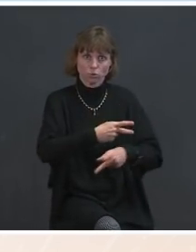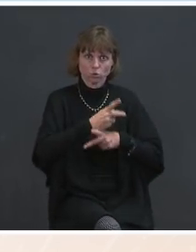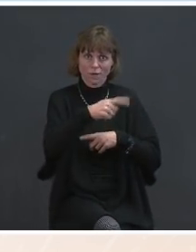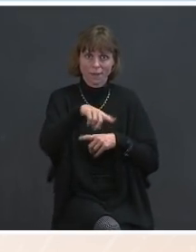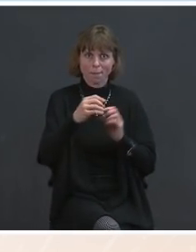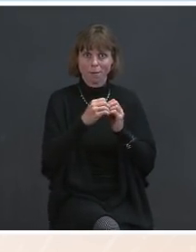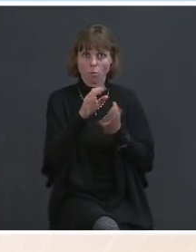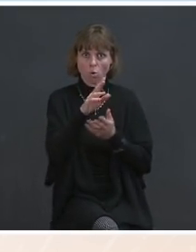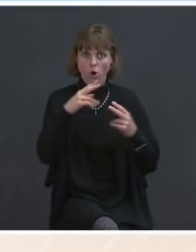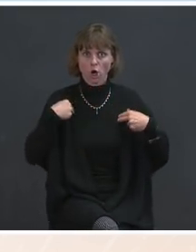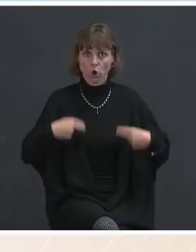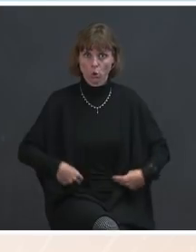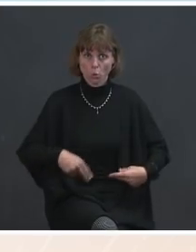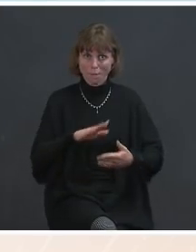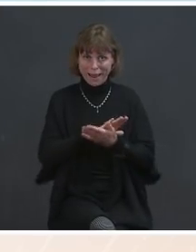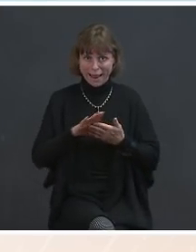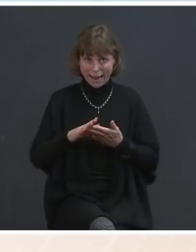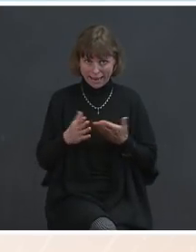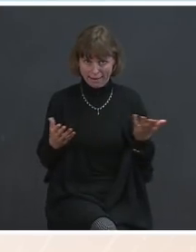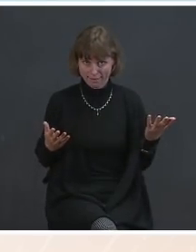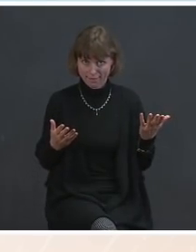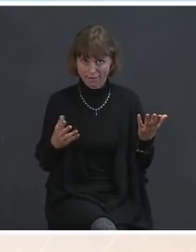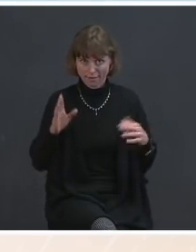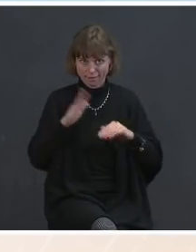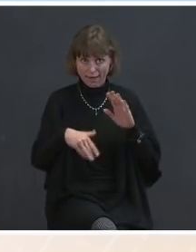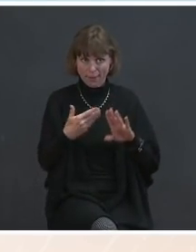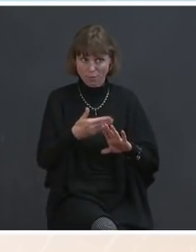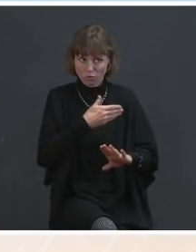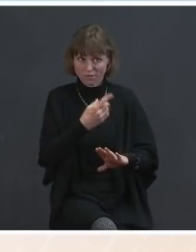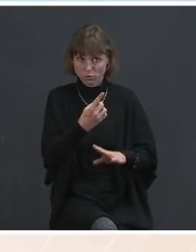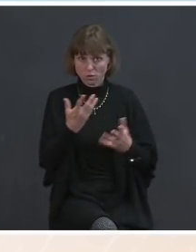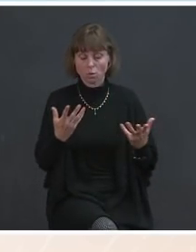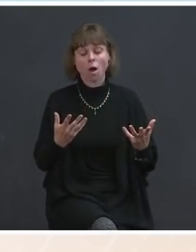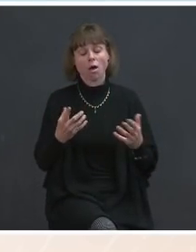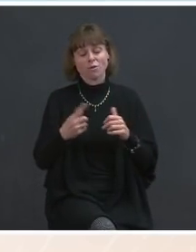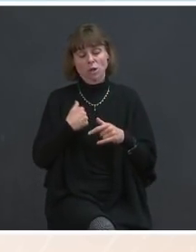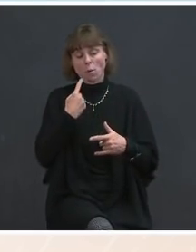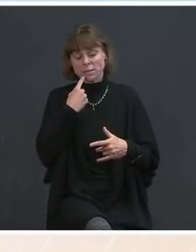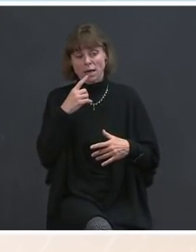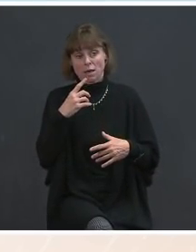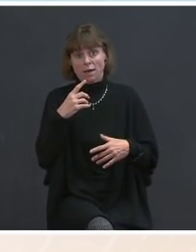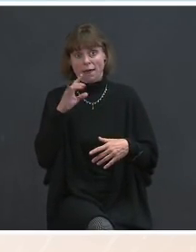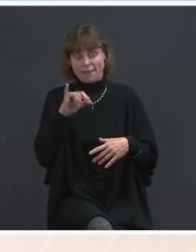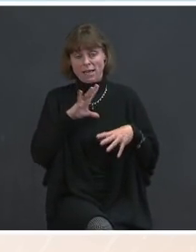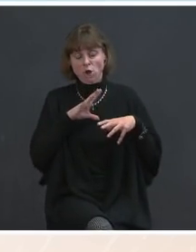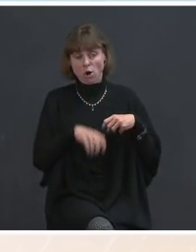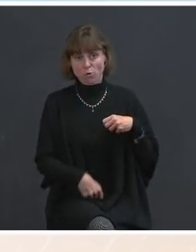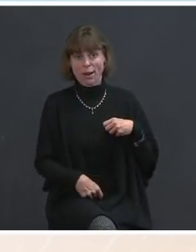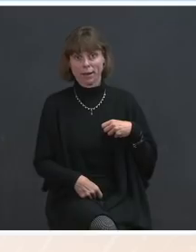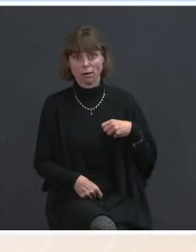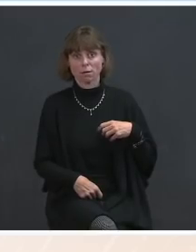Ms. Psaki: Well, these -- let me first say this is heartbreaking. It's a very emotional issue for a lot of people,